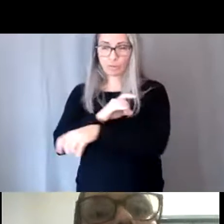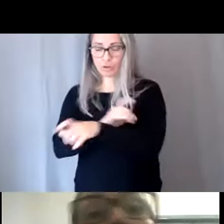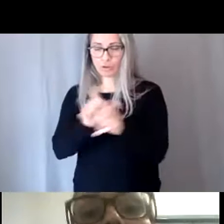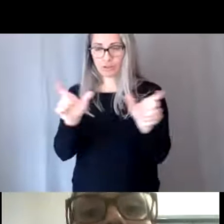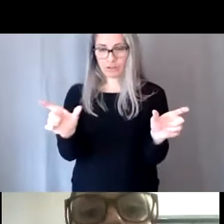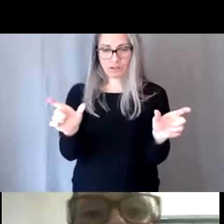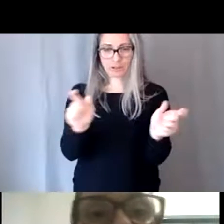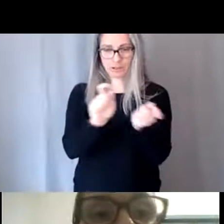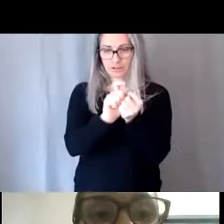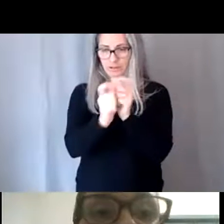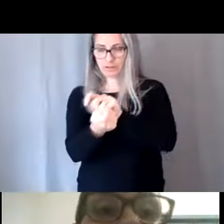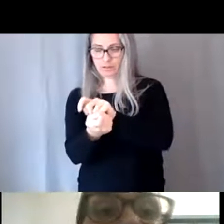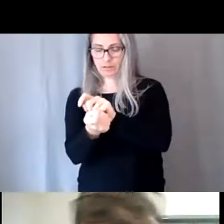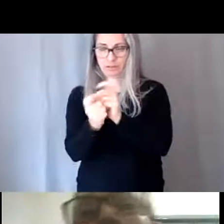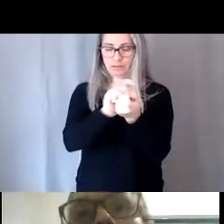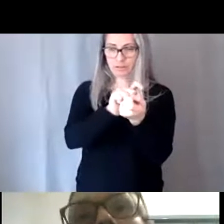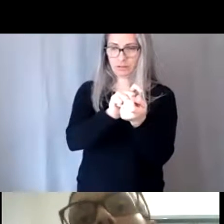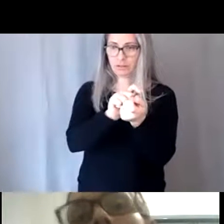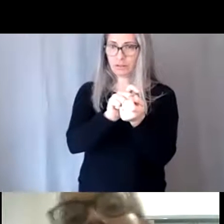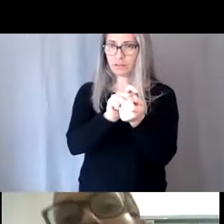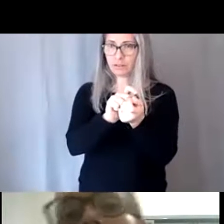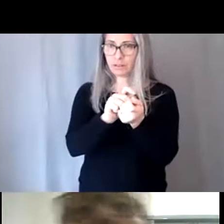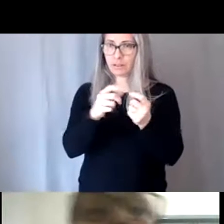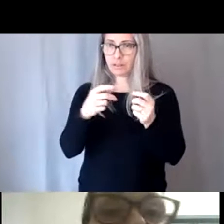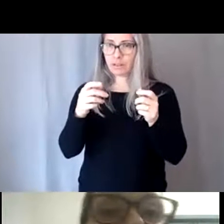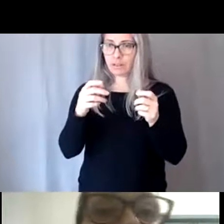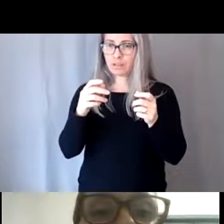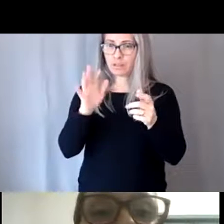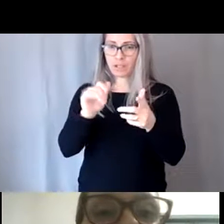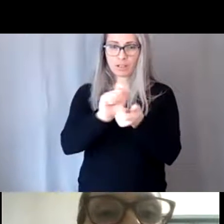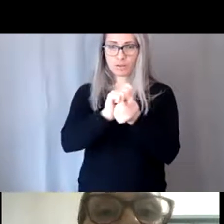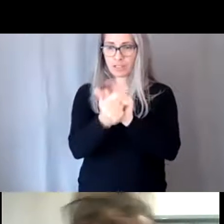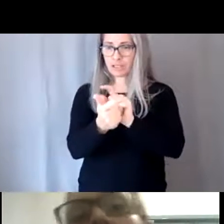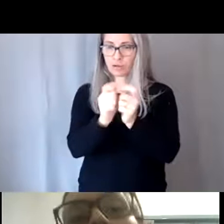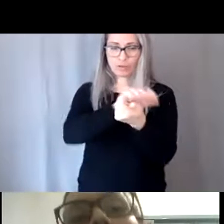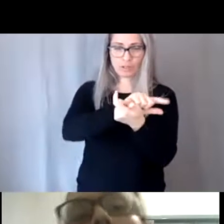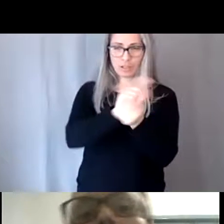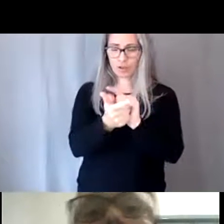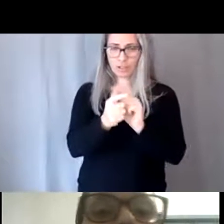disability is translated in Brazil how impairment